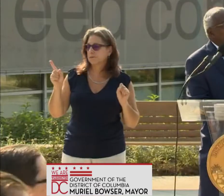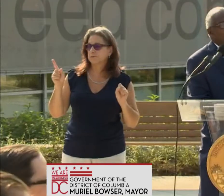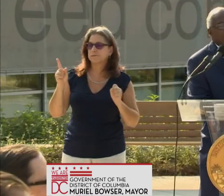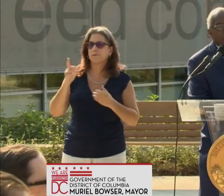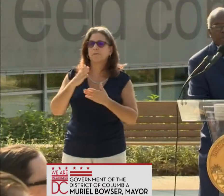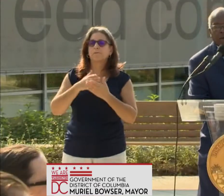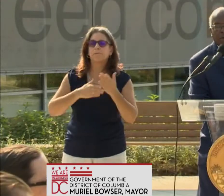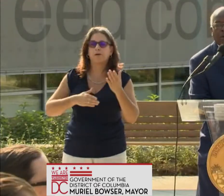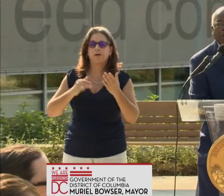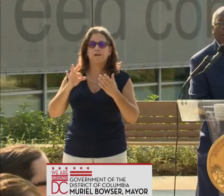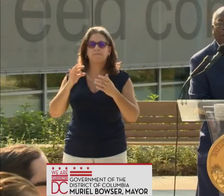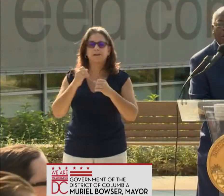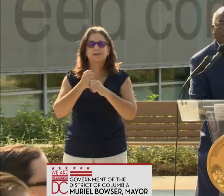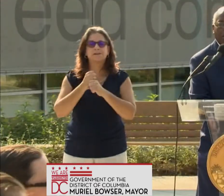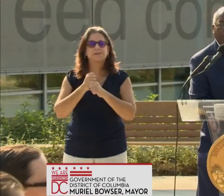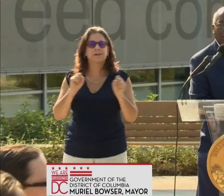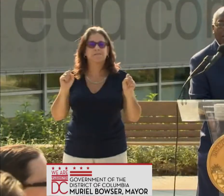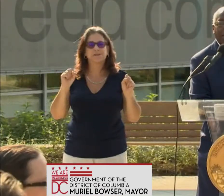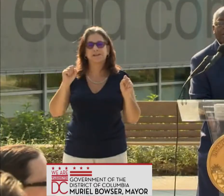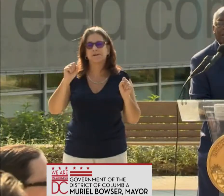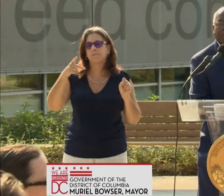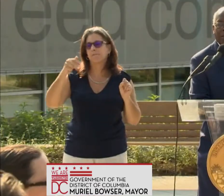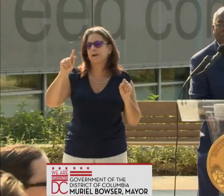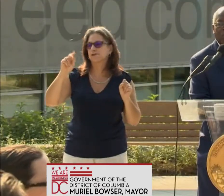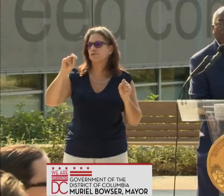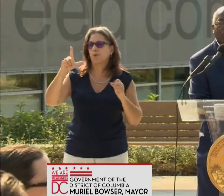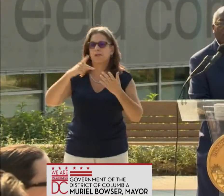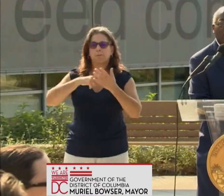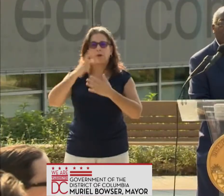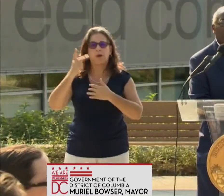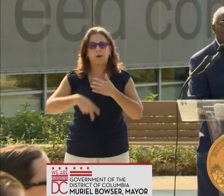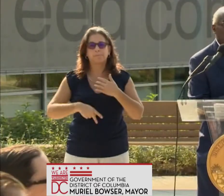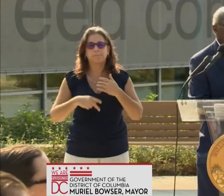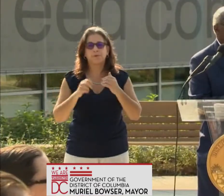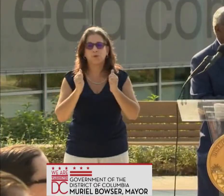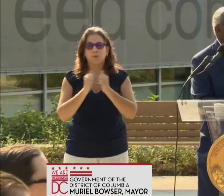who's here with our mid-atlantic foundation for safety and education is